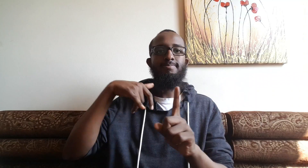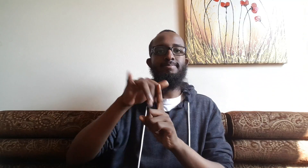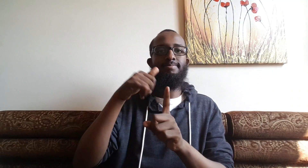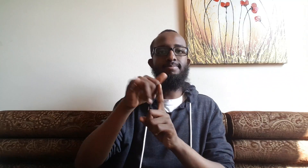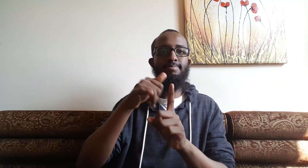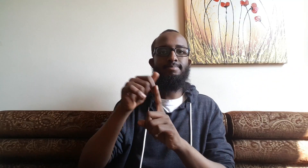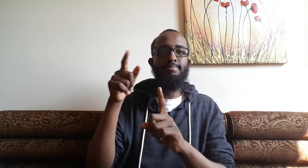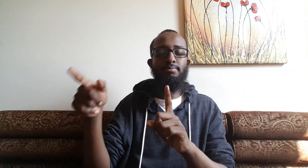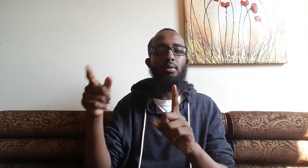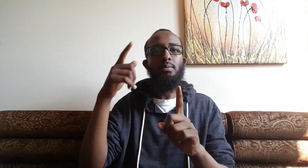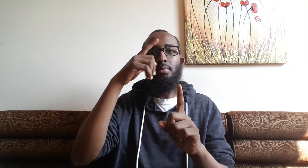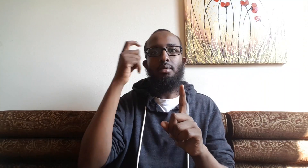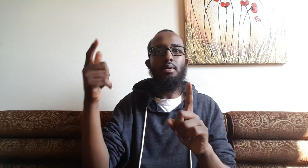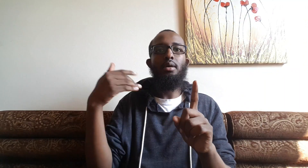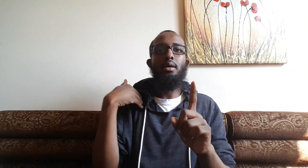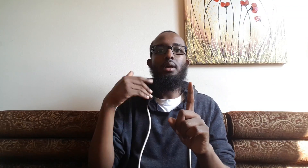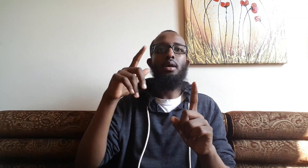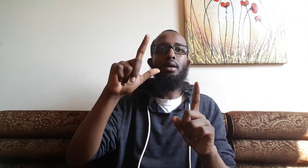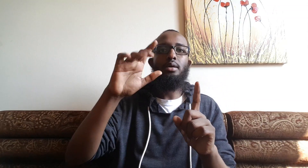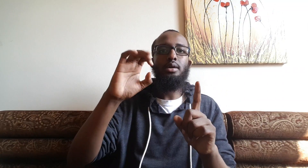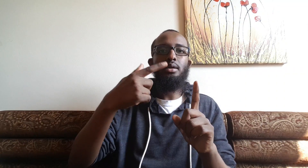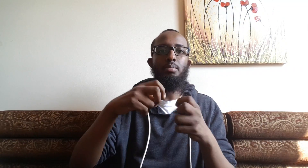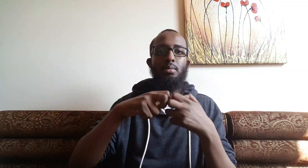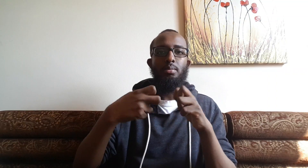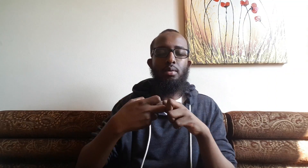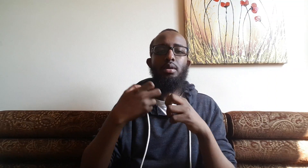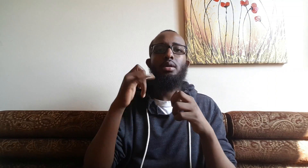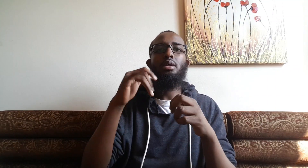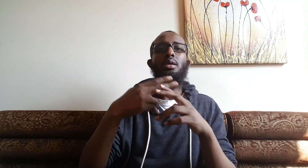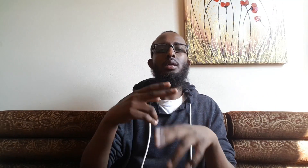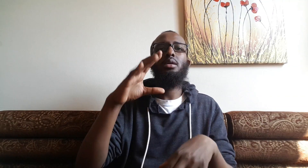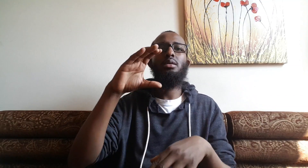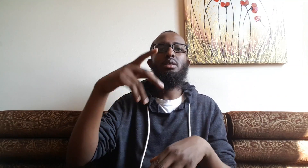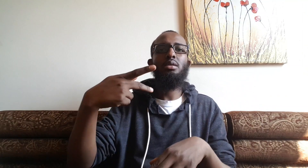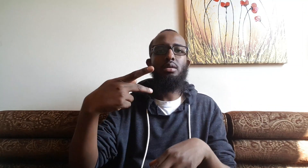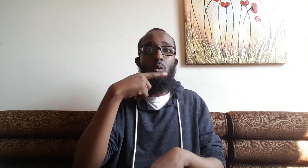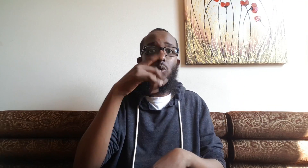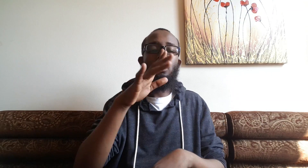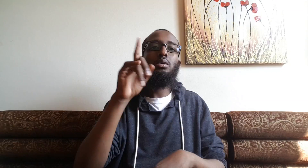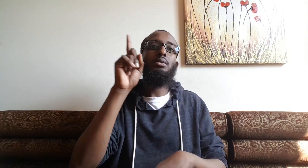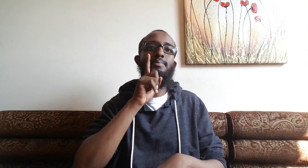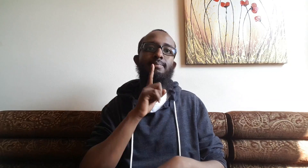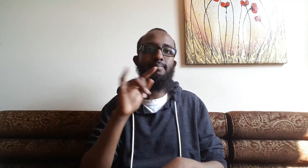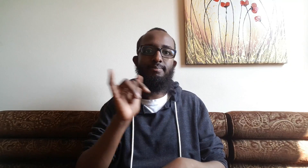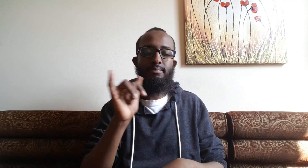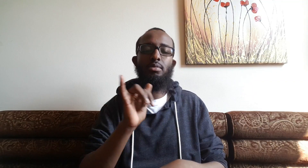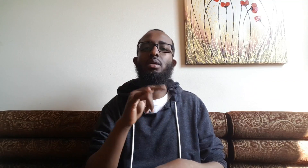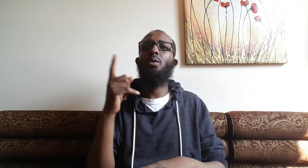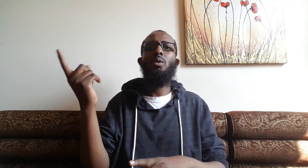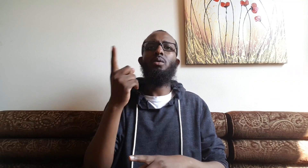He was bullied because he had a leg condition called Cerebral palsy (CP). He was non-hearing and deaf as well.